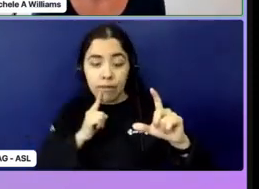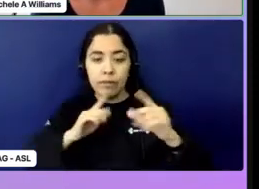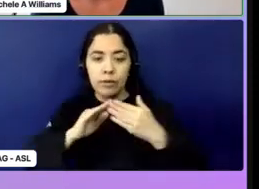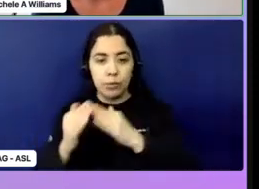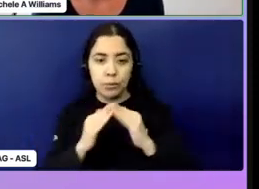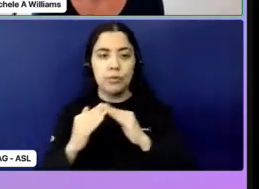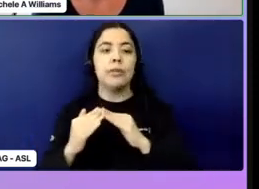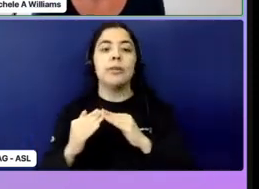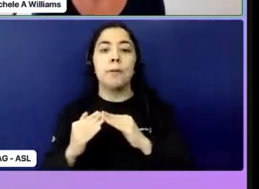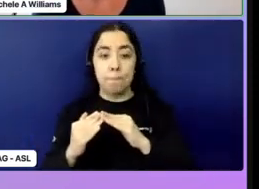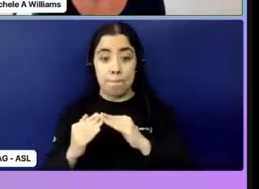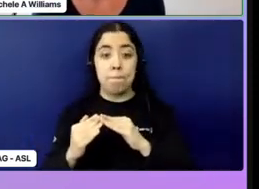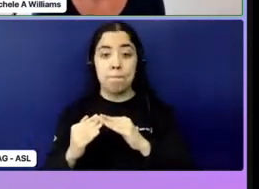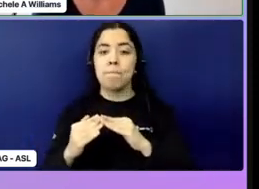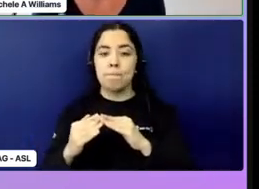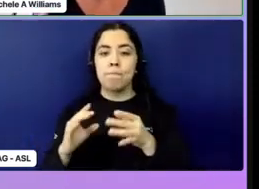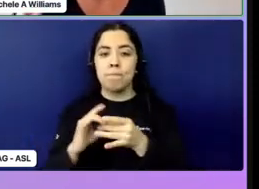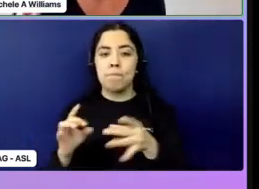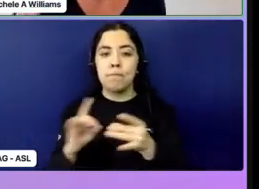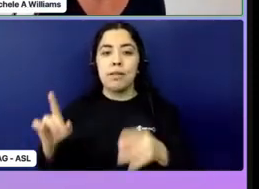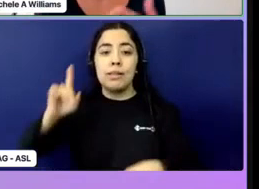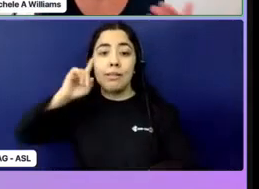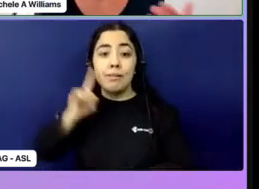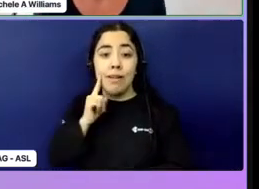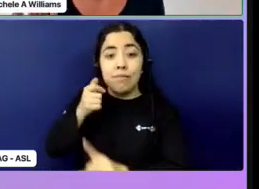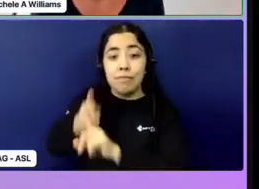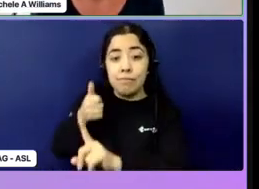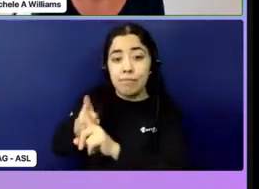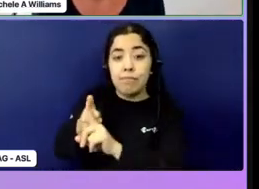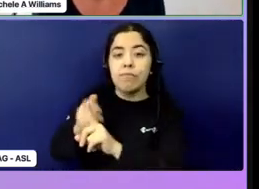communities such as the deaf community, capital D, deaf